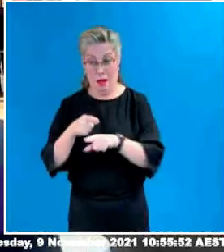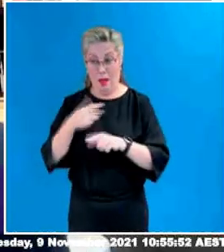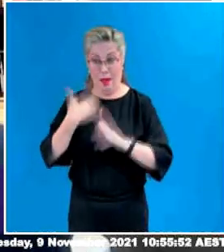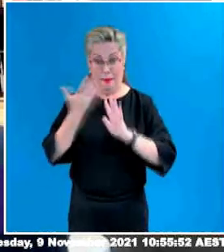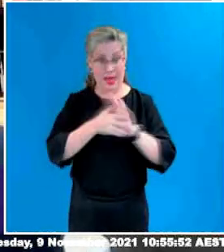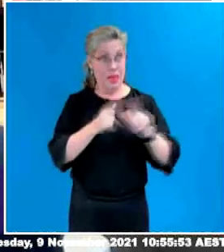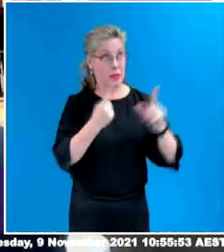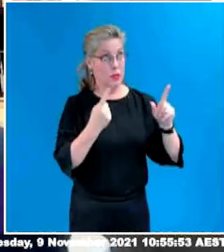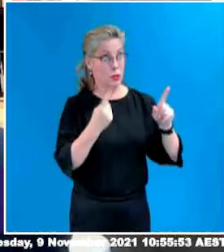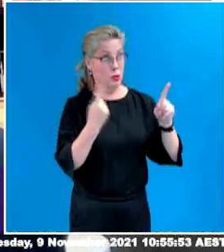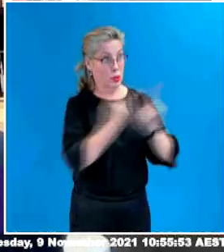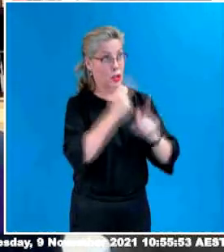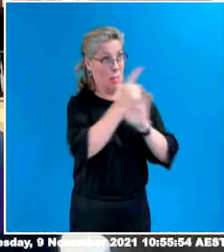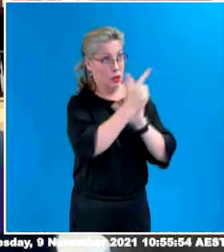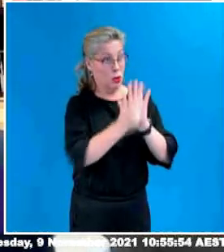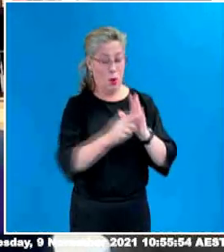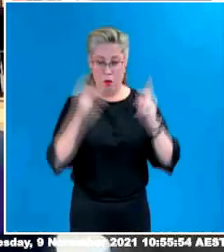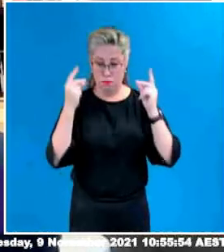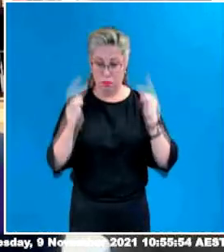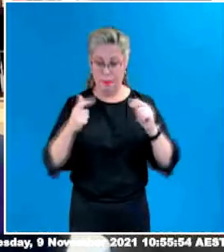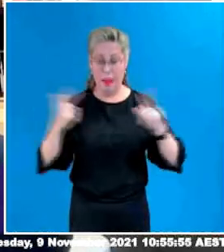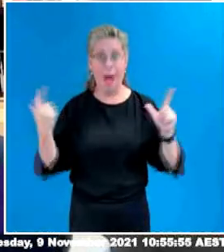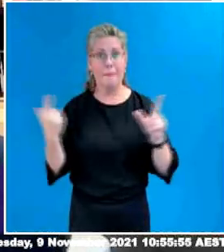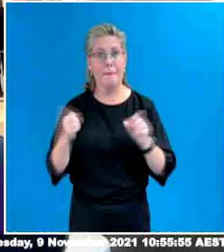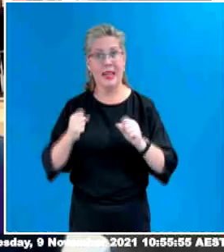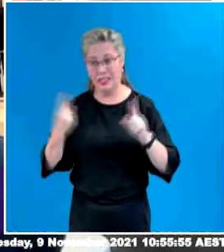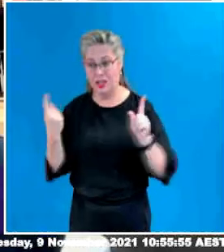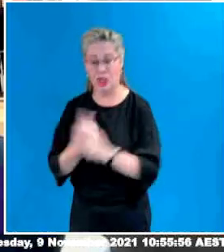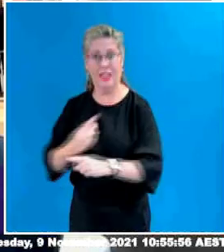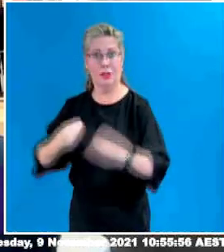Before I come to ask you --- I will ask you quite a few questions